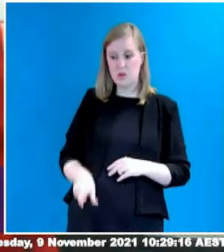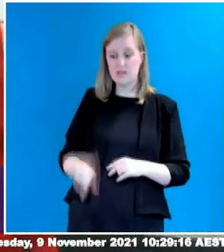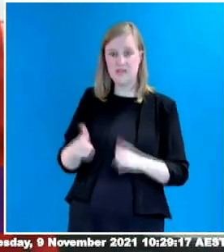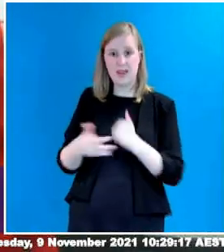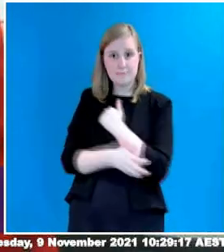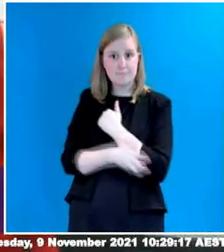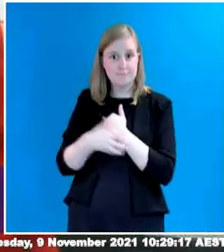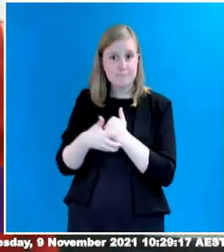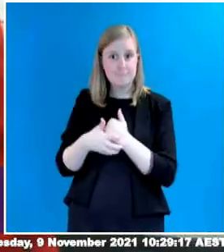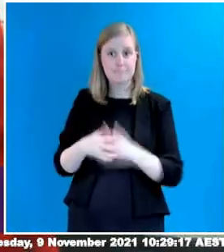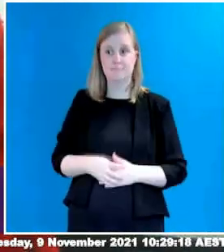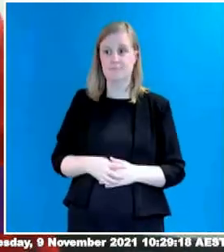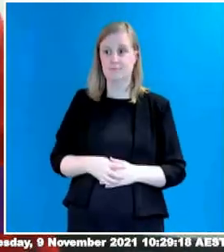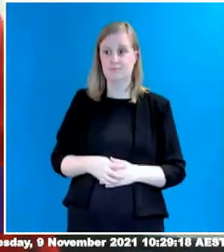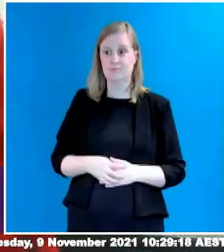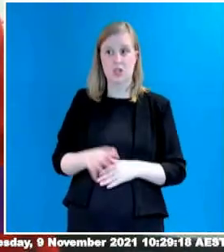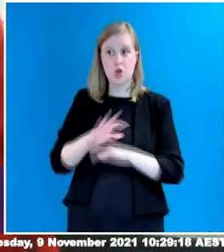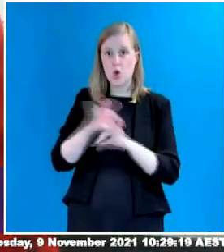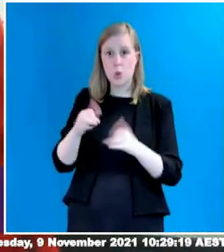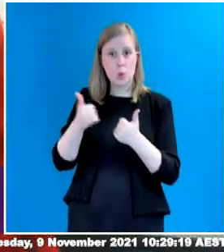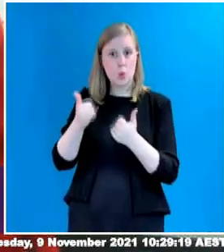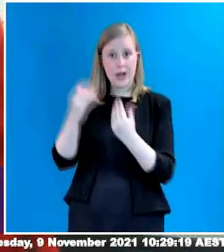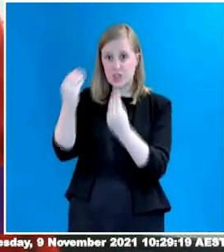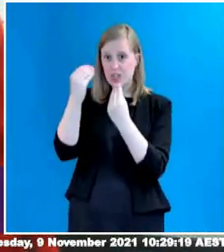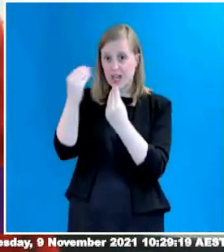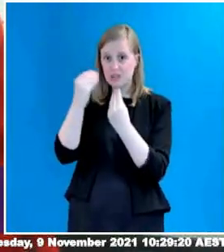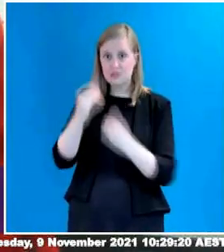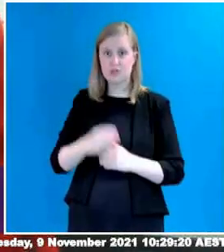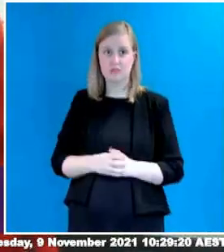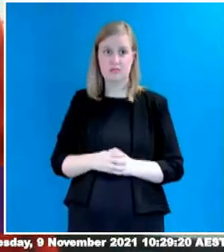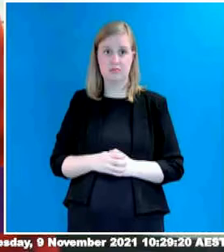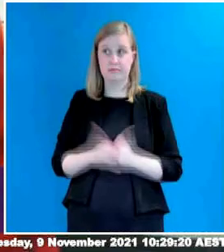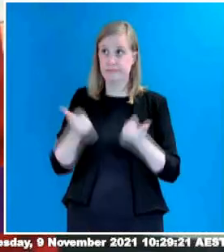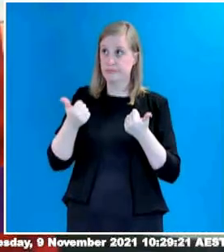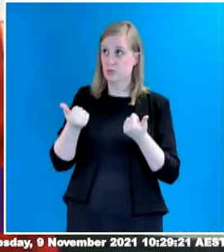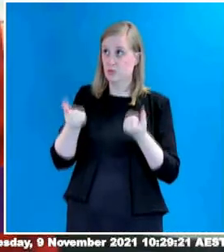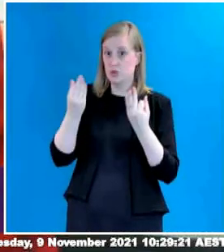So their vulnerability, to lift them up, I think a complaints mechanism